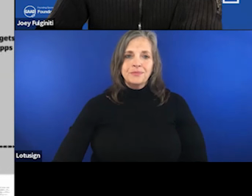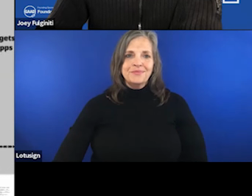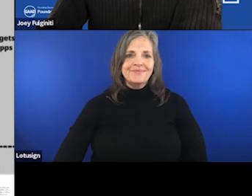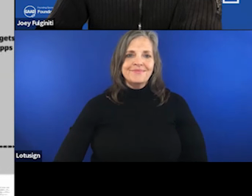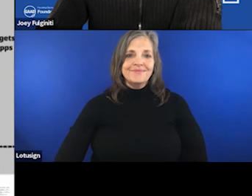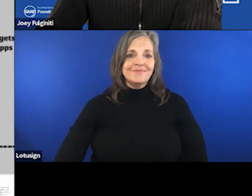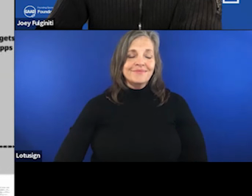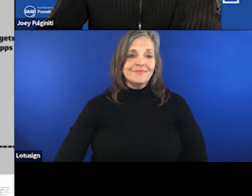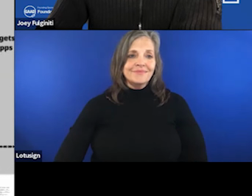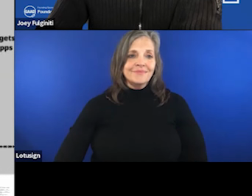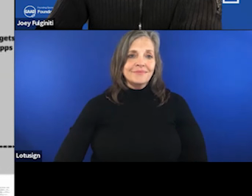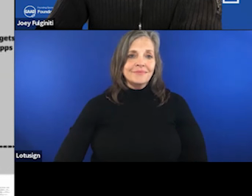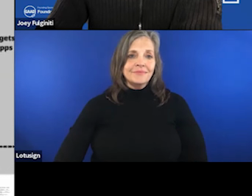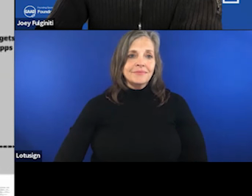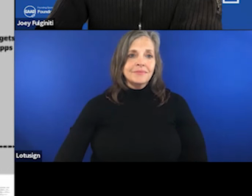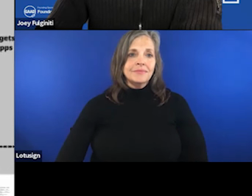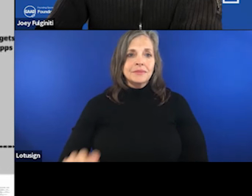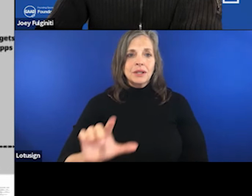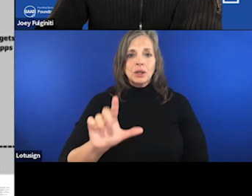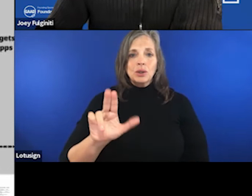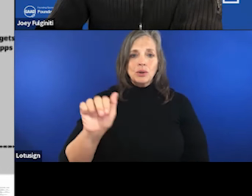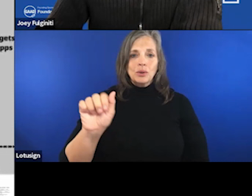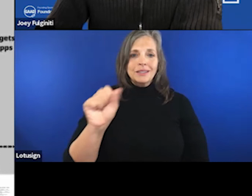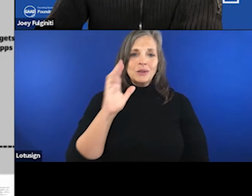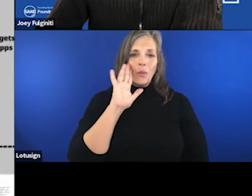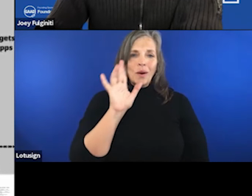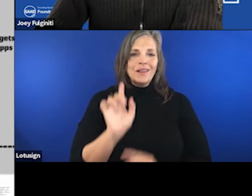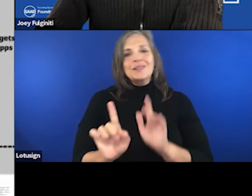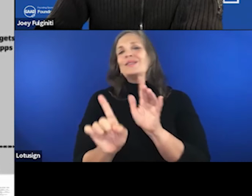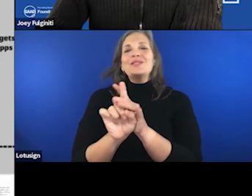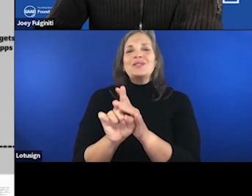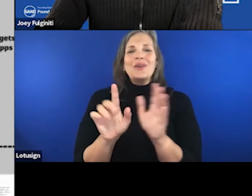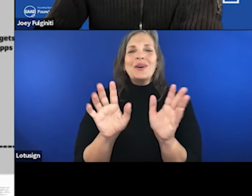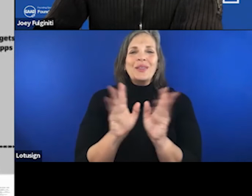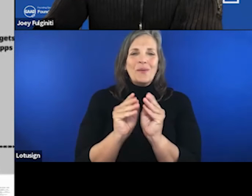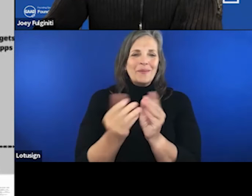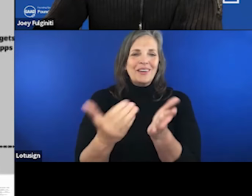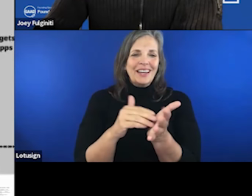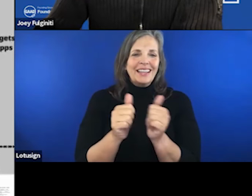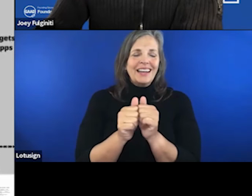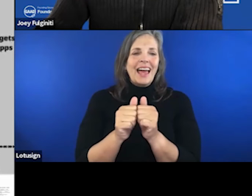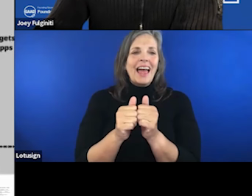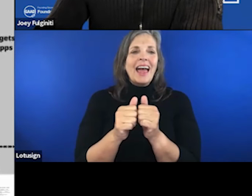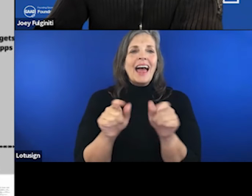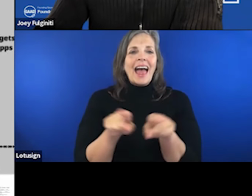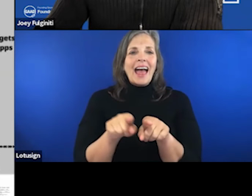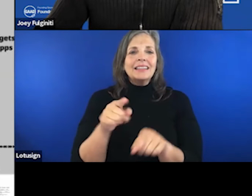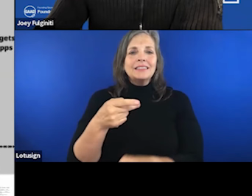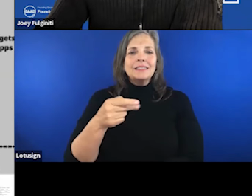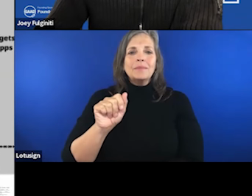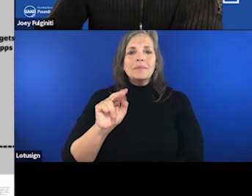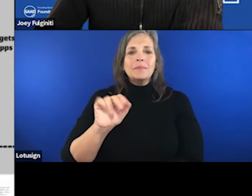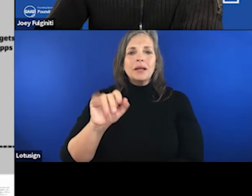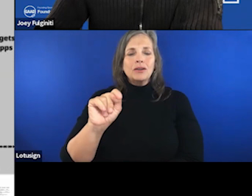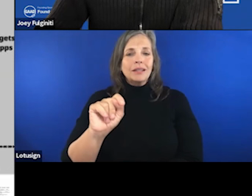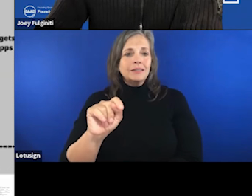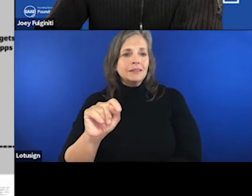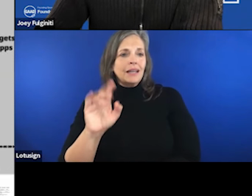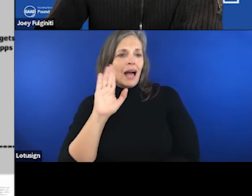Lucas will be rejoining the webinar as a panelist welcome Lucas uh hi joey hi everybody um